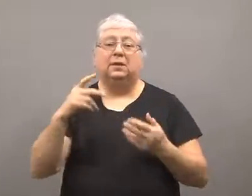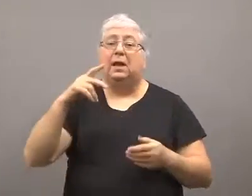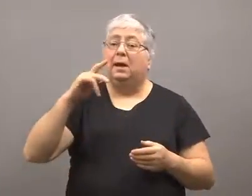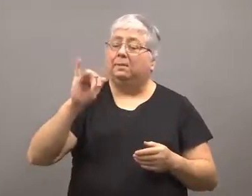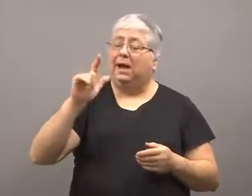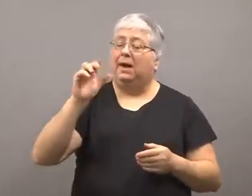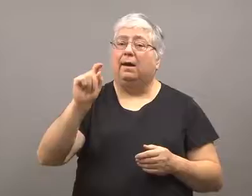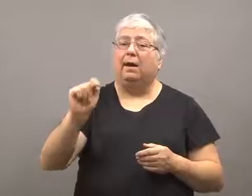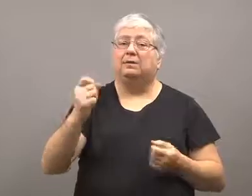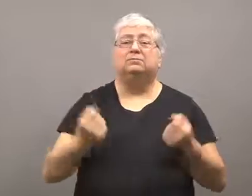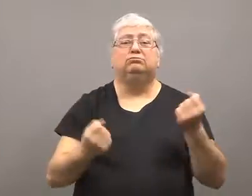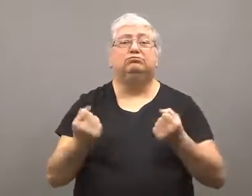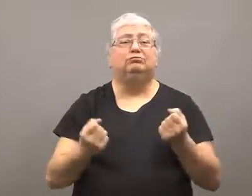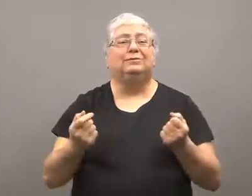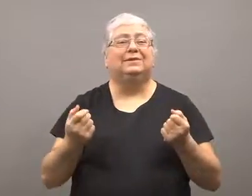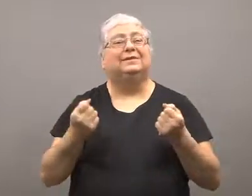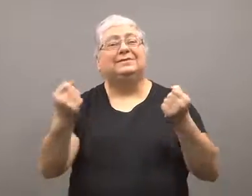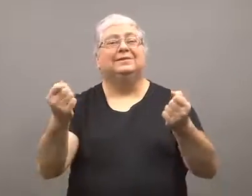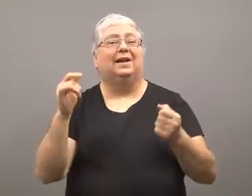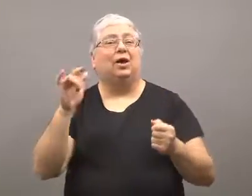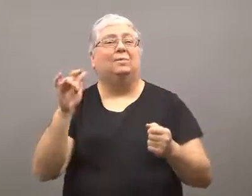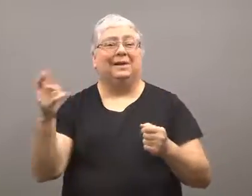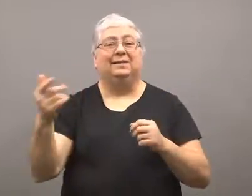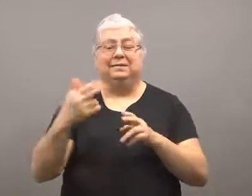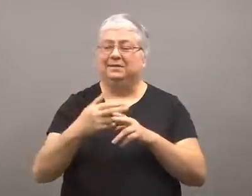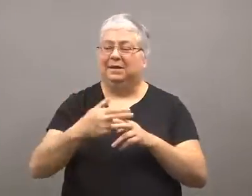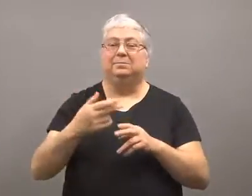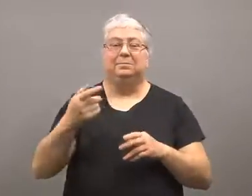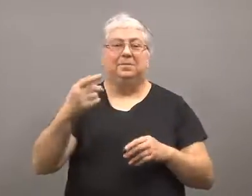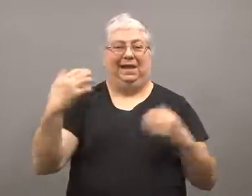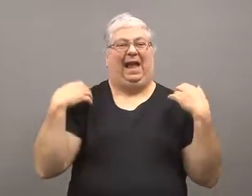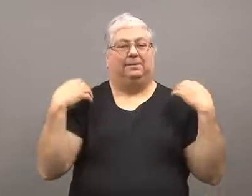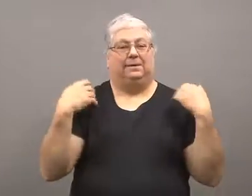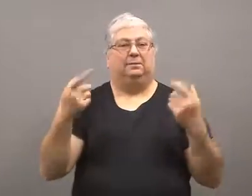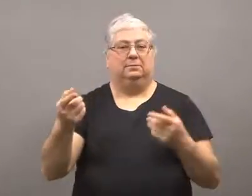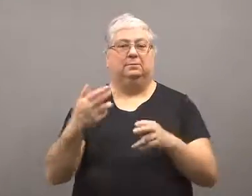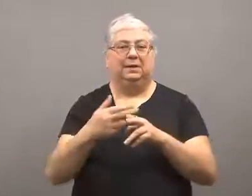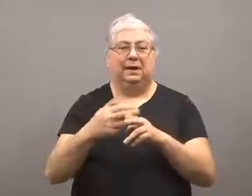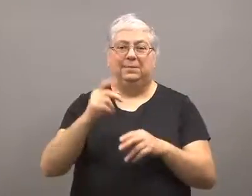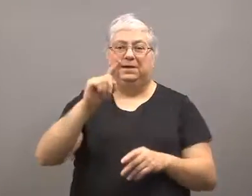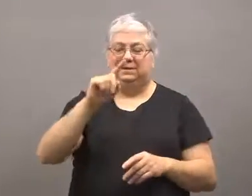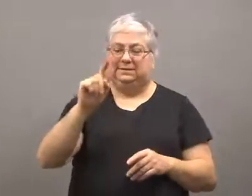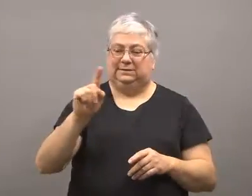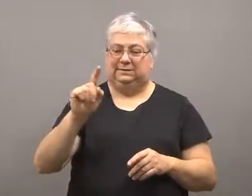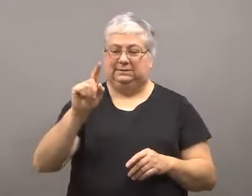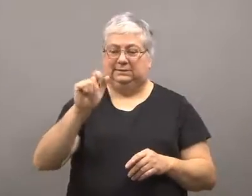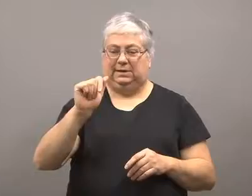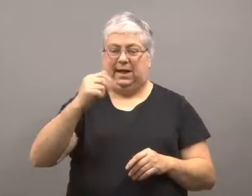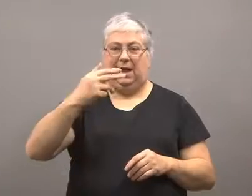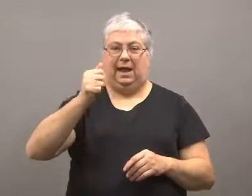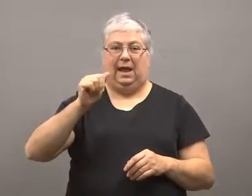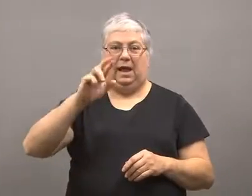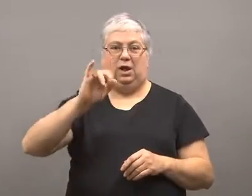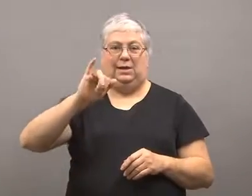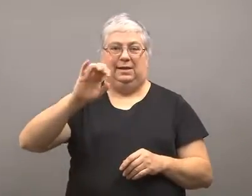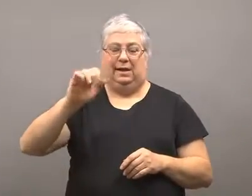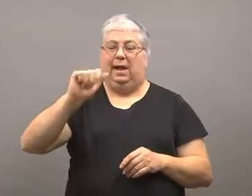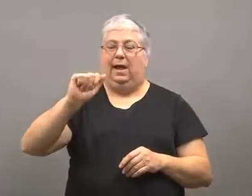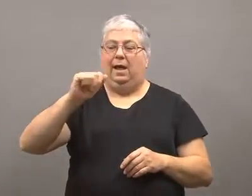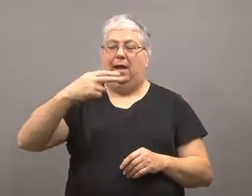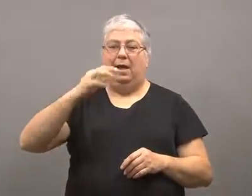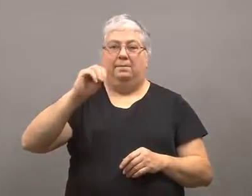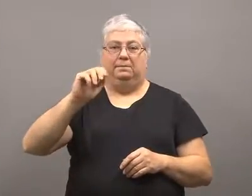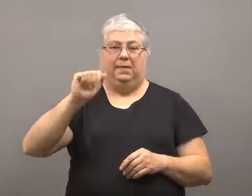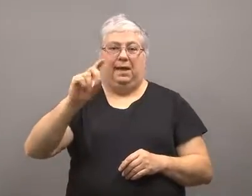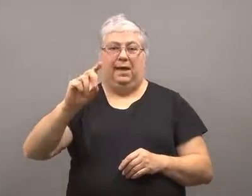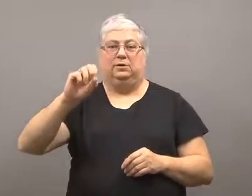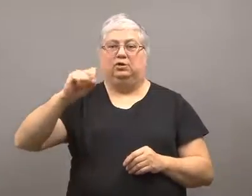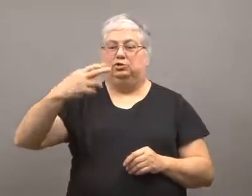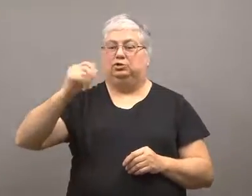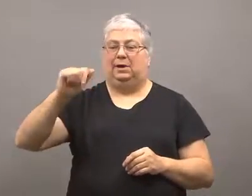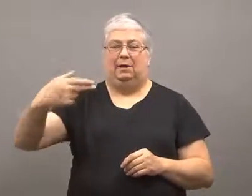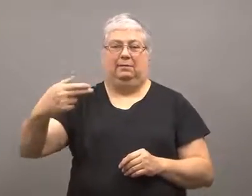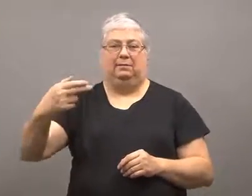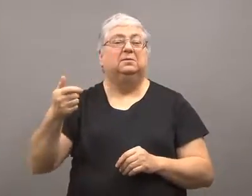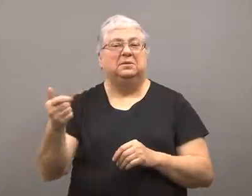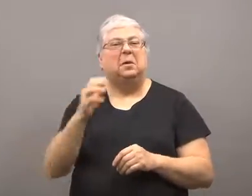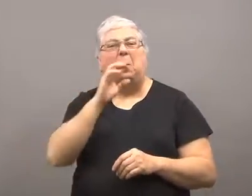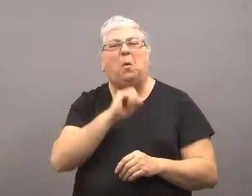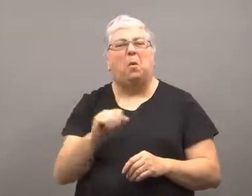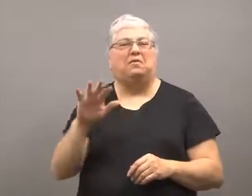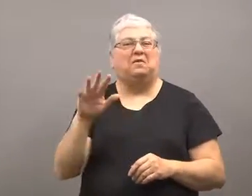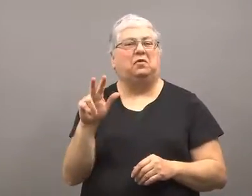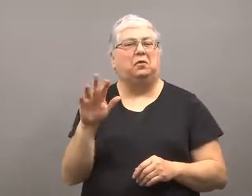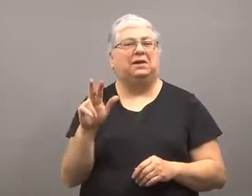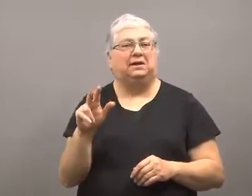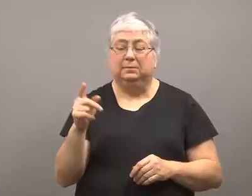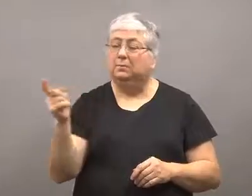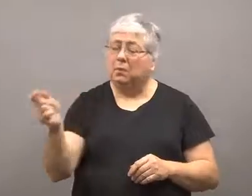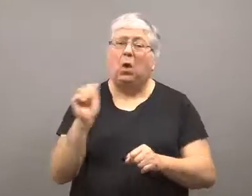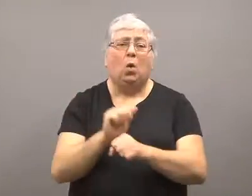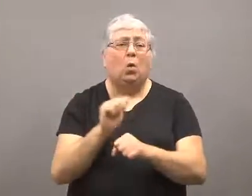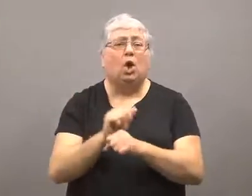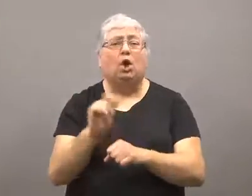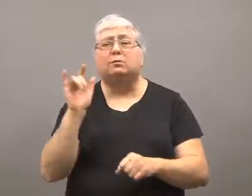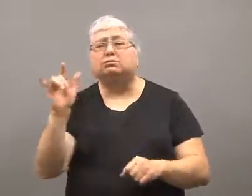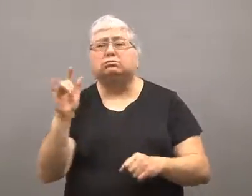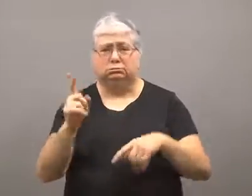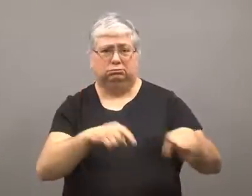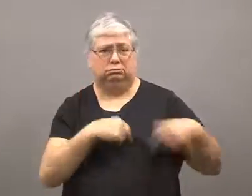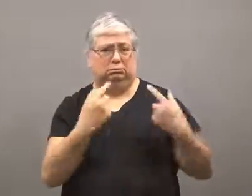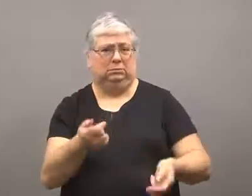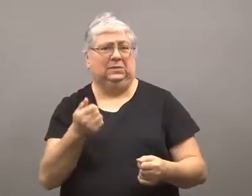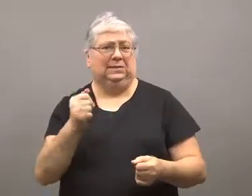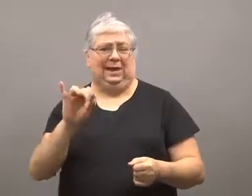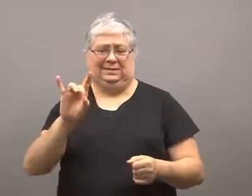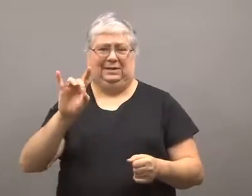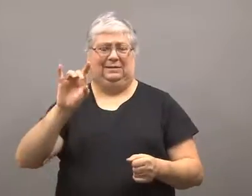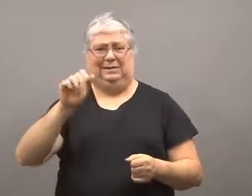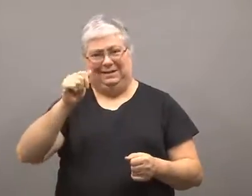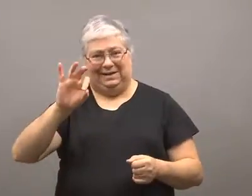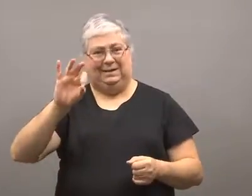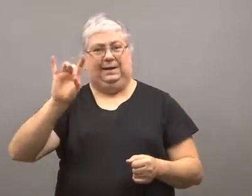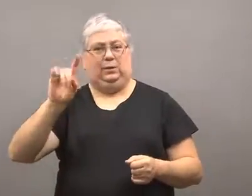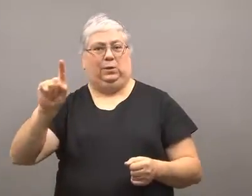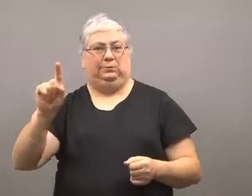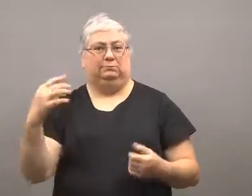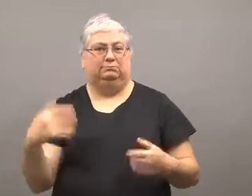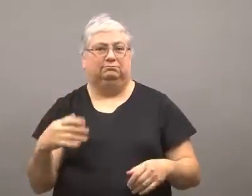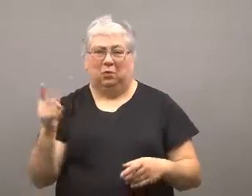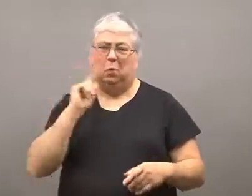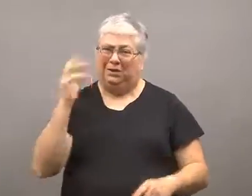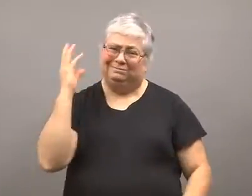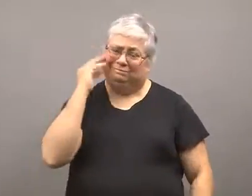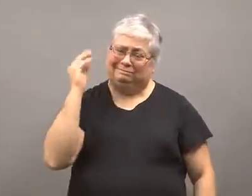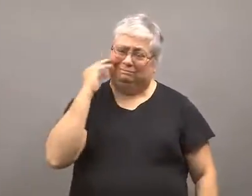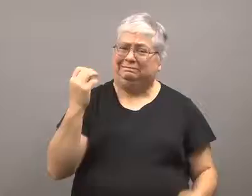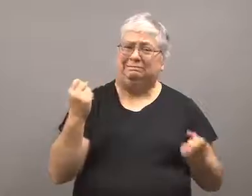The pilot was Captain Zaharie Ahmad Shah, 53.